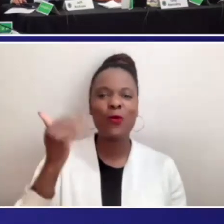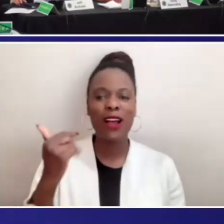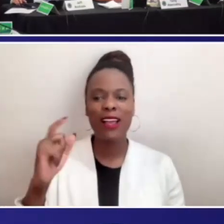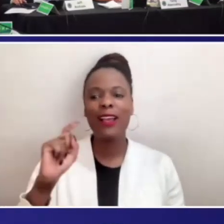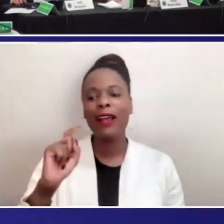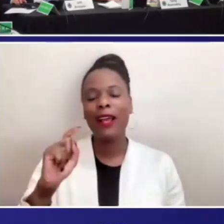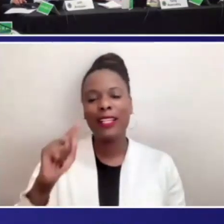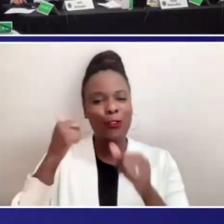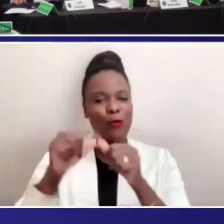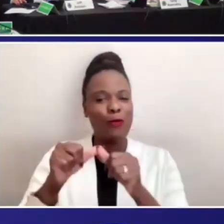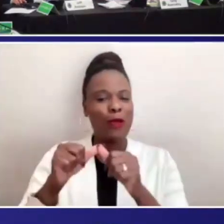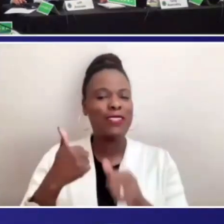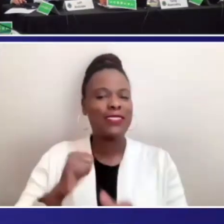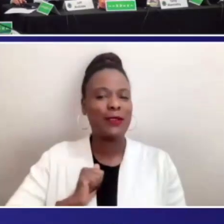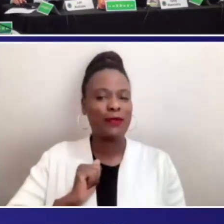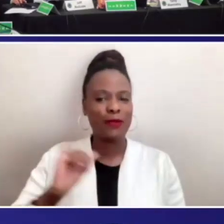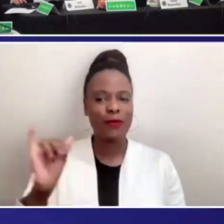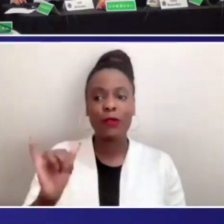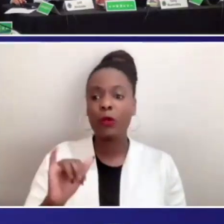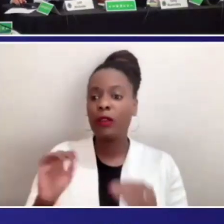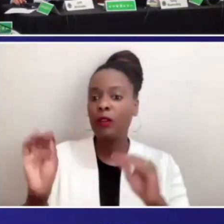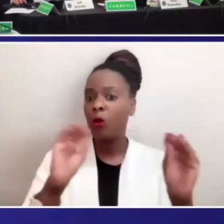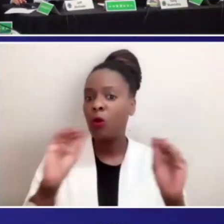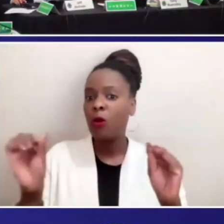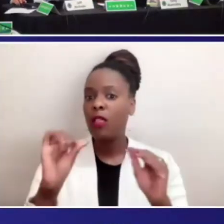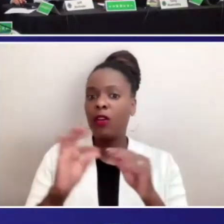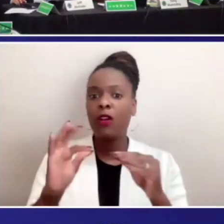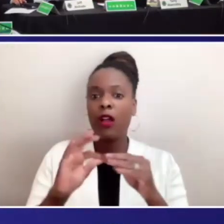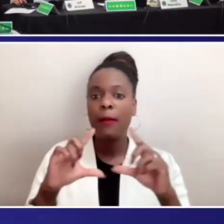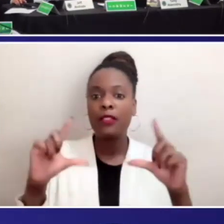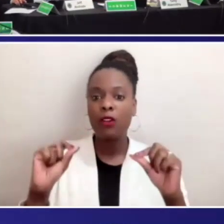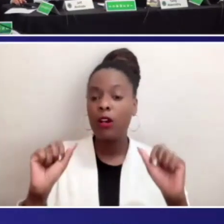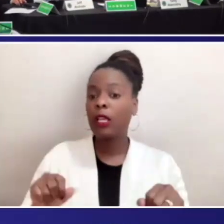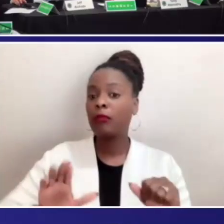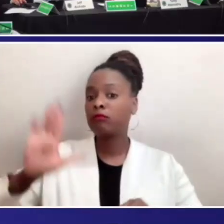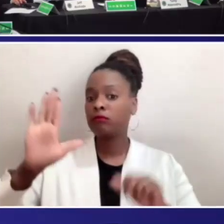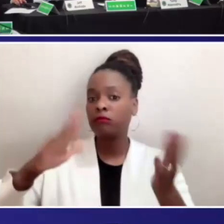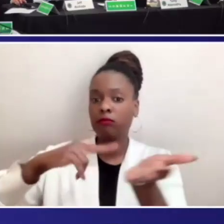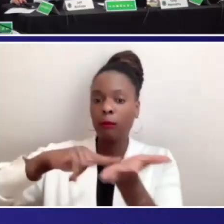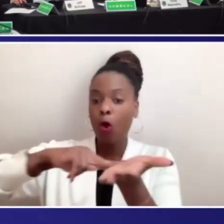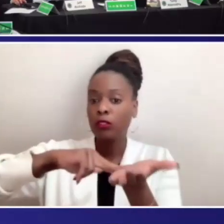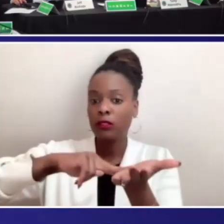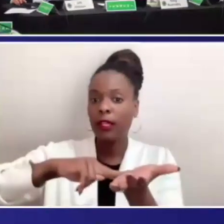I think if there are no other comment cards up, we could do a pulse check just on the pieces of .